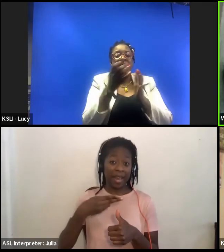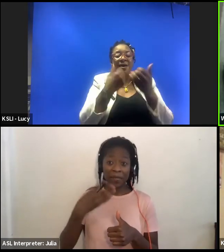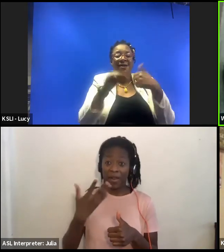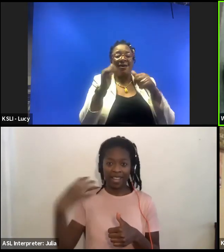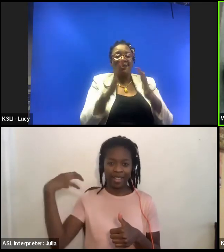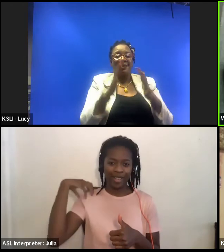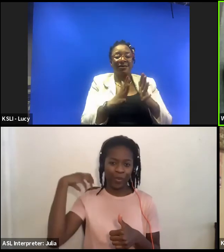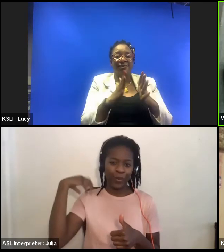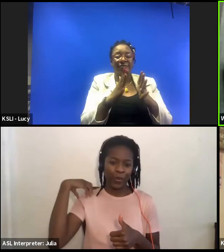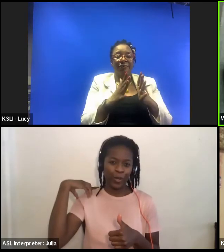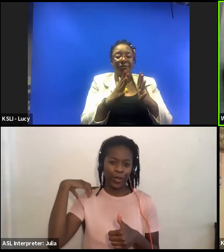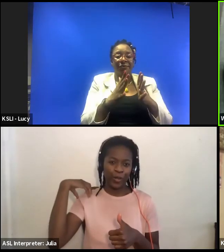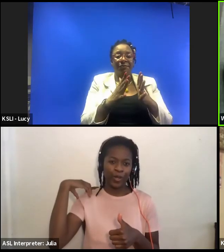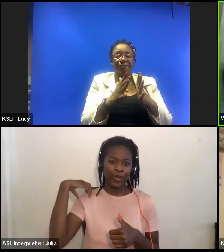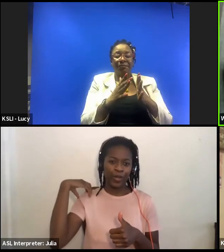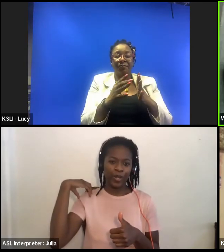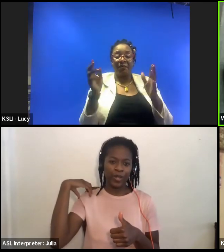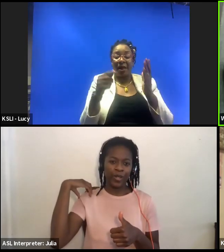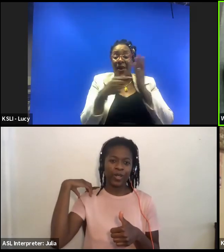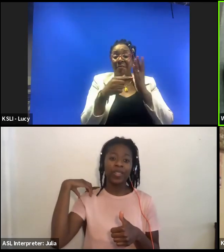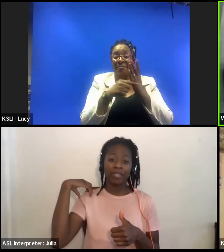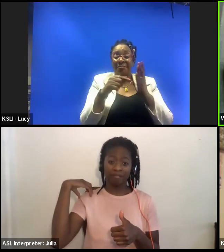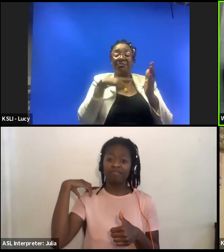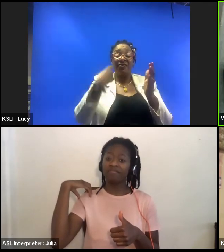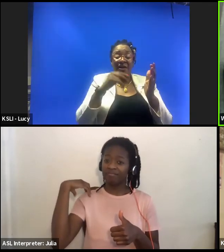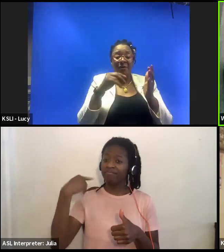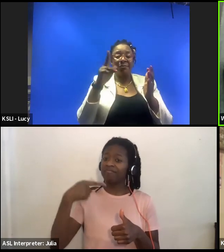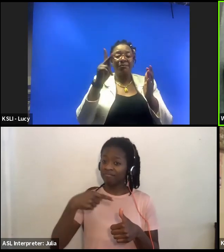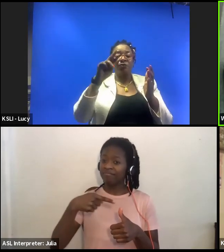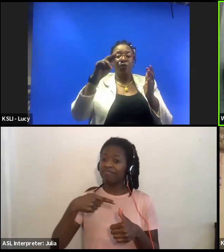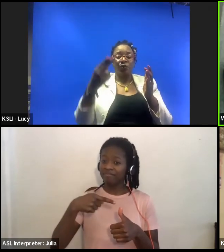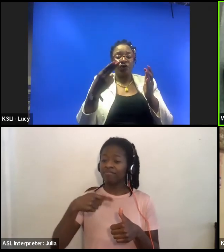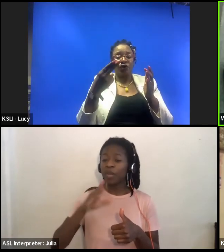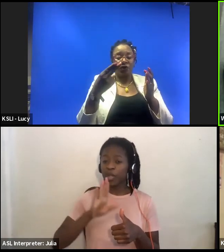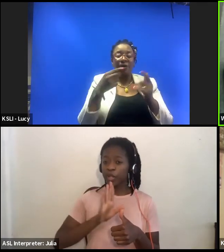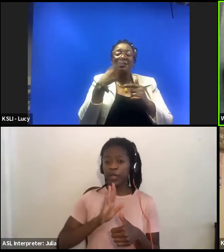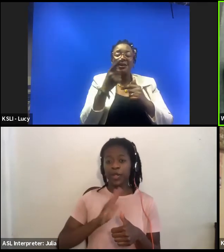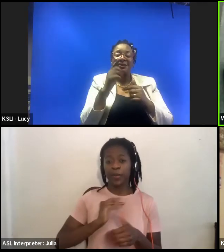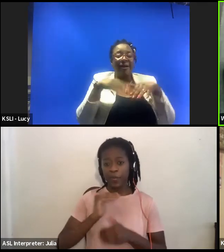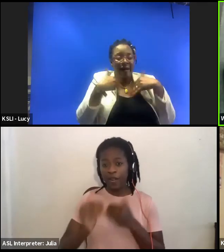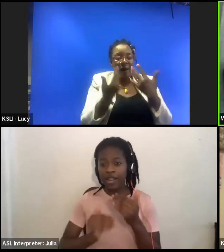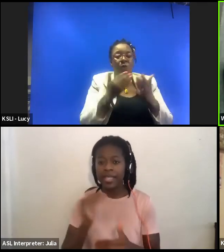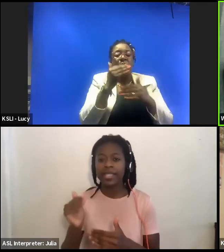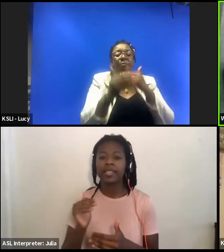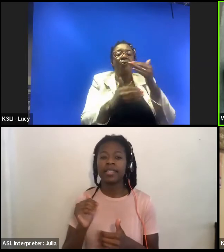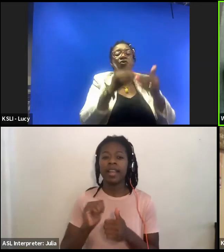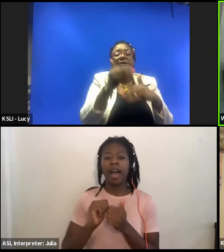So it tells you a lot about her process and how nurturing she is to the actors.